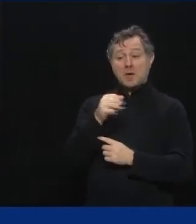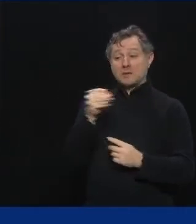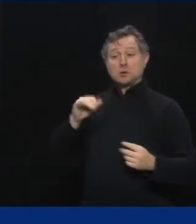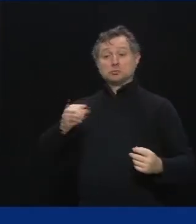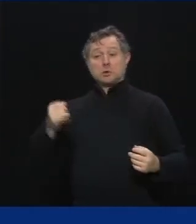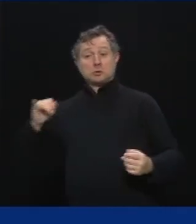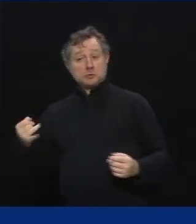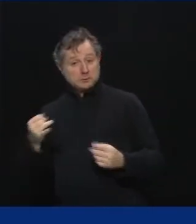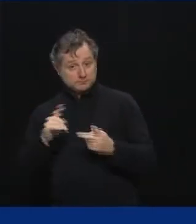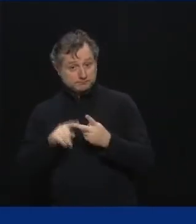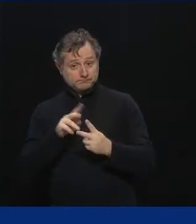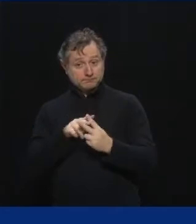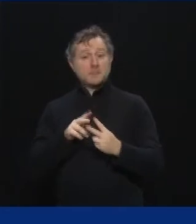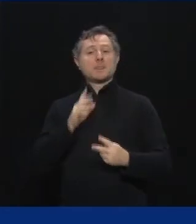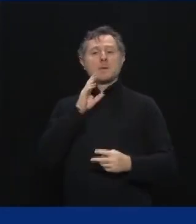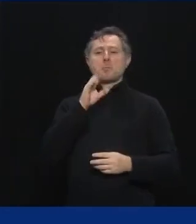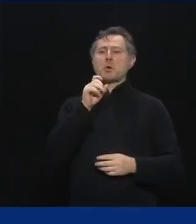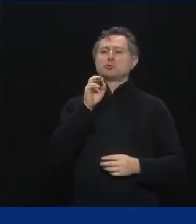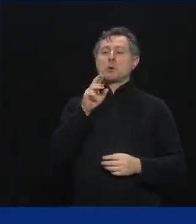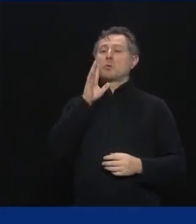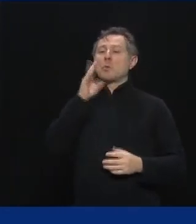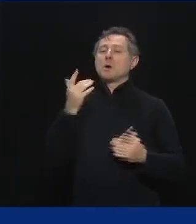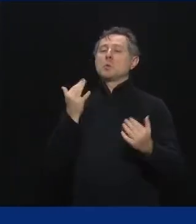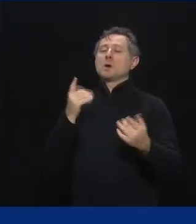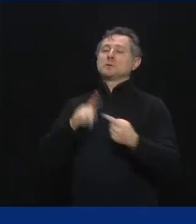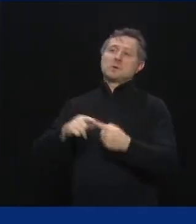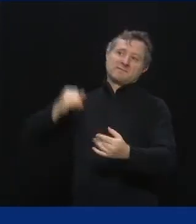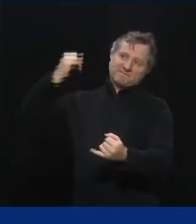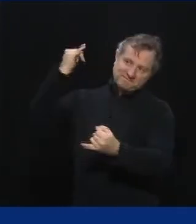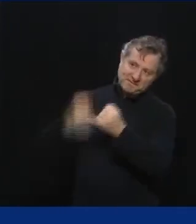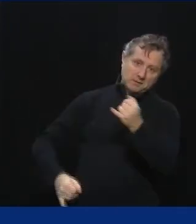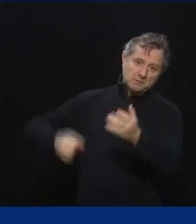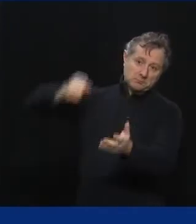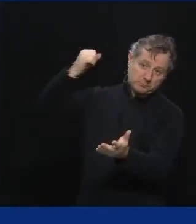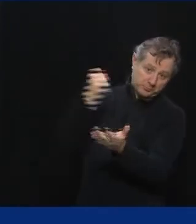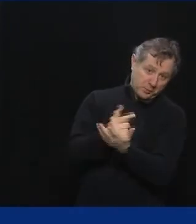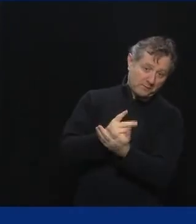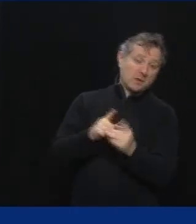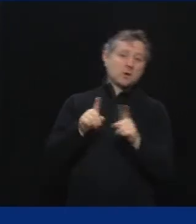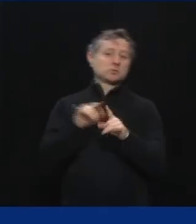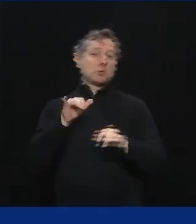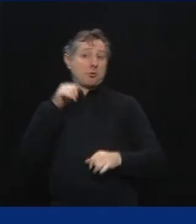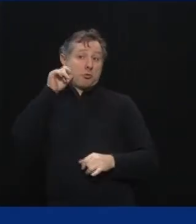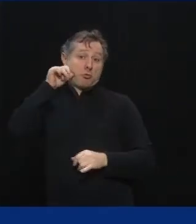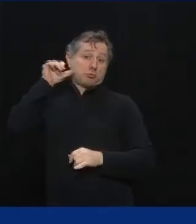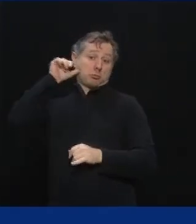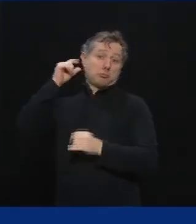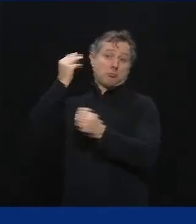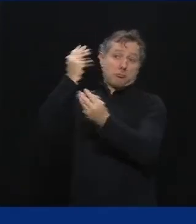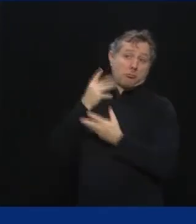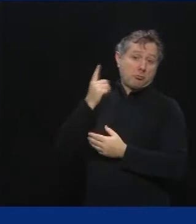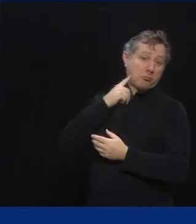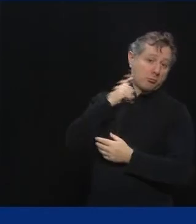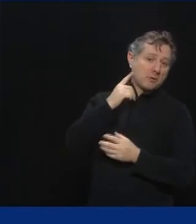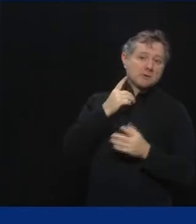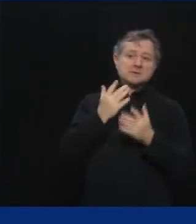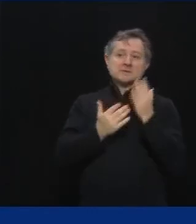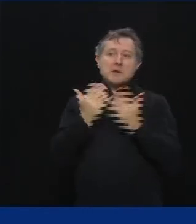LAST WEEK, THE FDA RECOMMENDED A MODERNA AND A J&J BOOSTER SHOT. BUT WE'RE STILL WAITING FOR FINAL APPROVAL ON THAT. ALSO YESTERDAY WE HEARD THAT